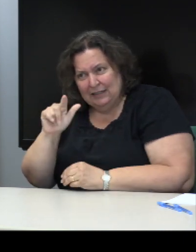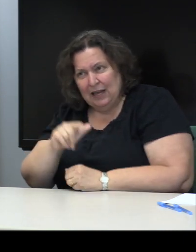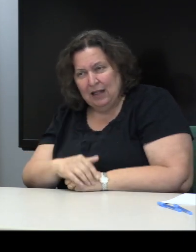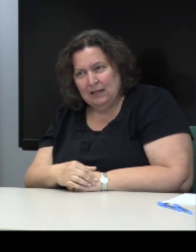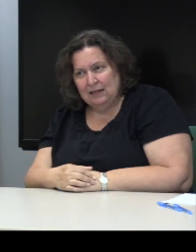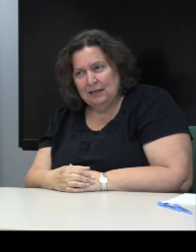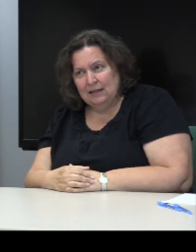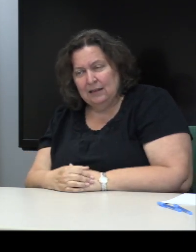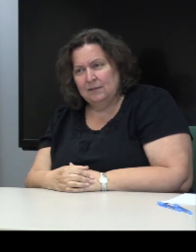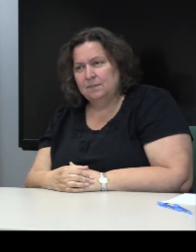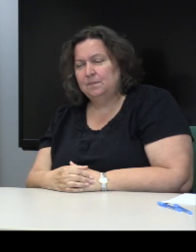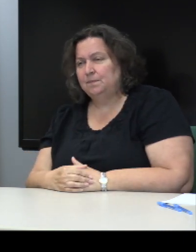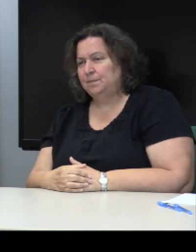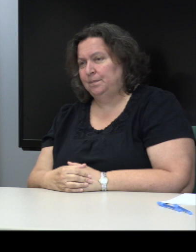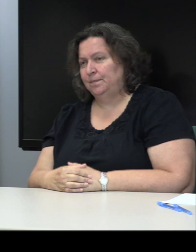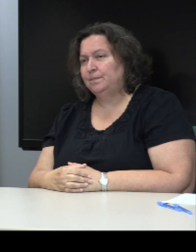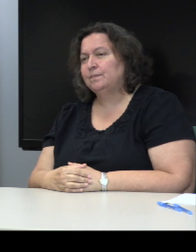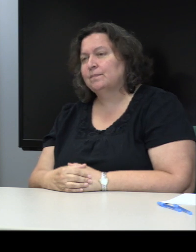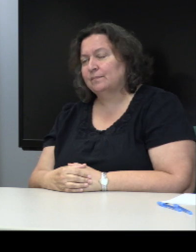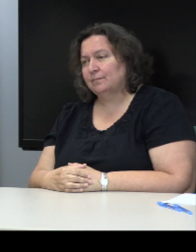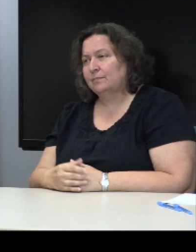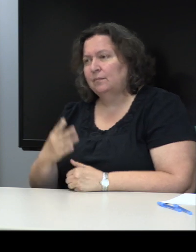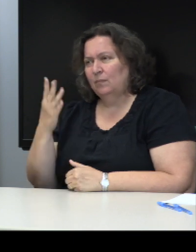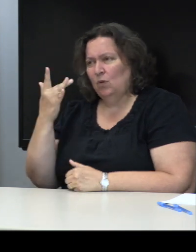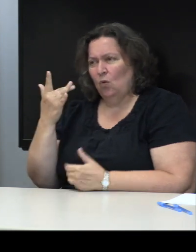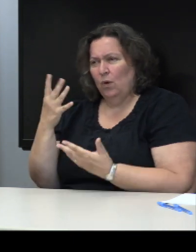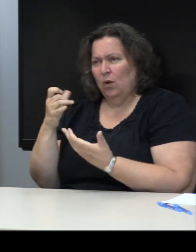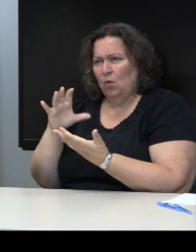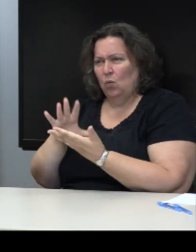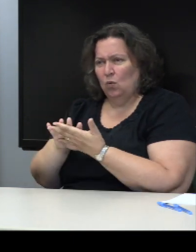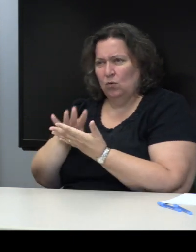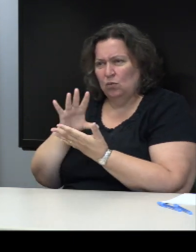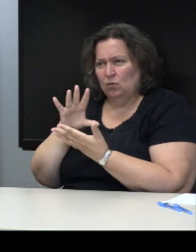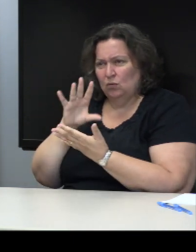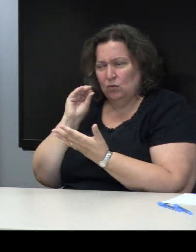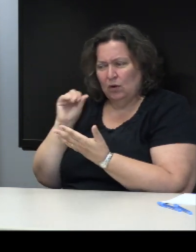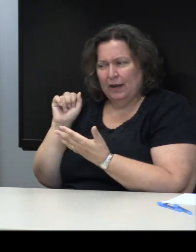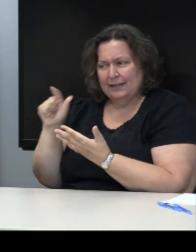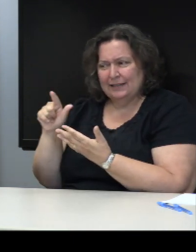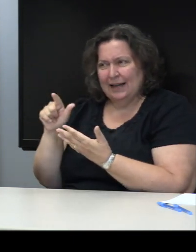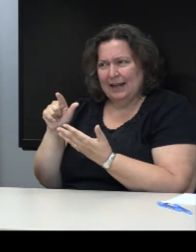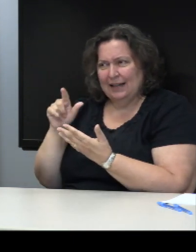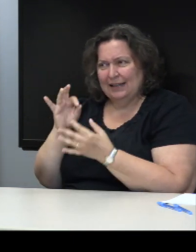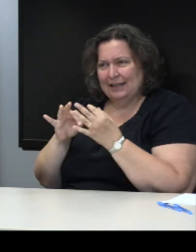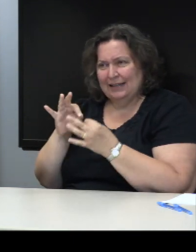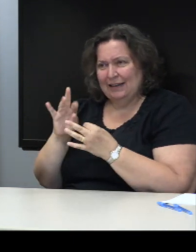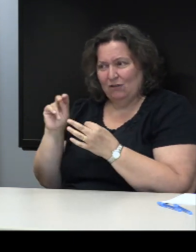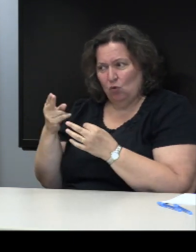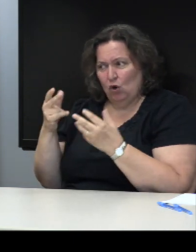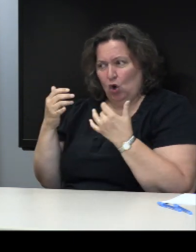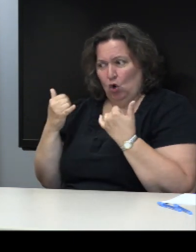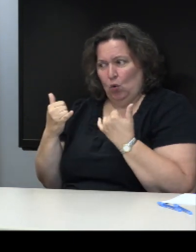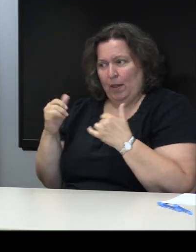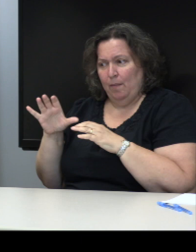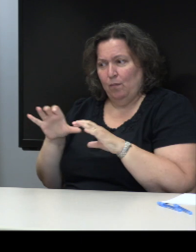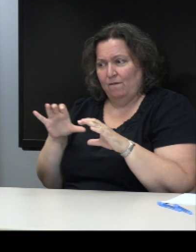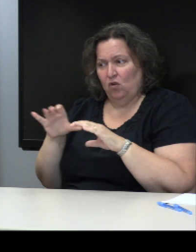Jay: Can I ask for some clarification on why we want to address the need of for learning ASL if Norah is currently performing at grade level